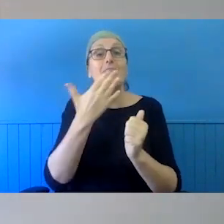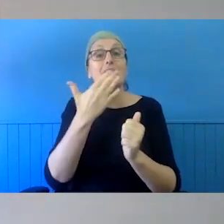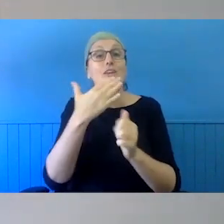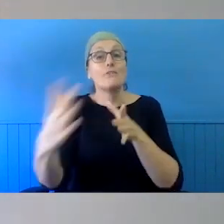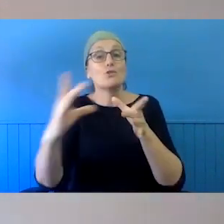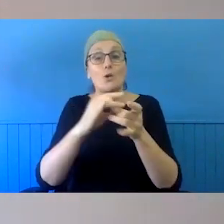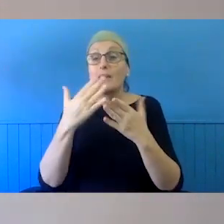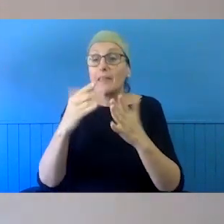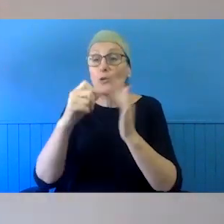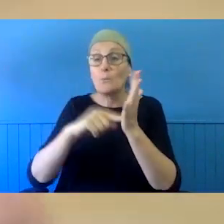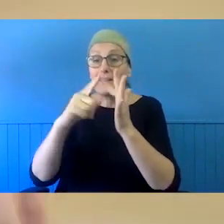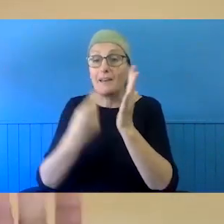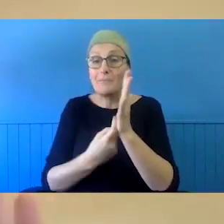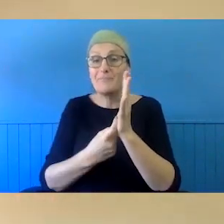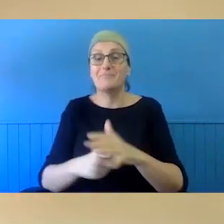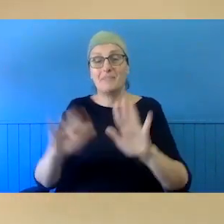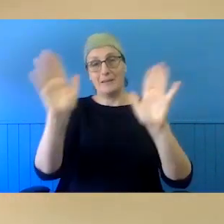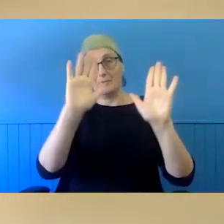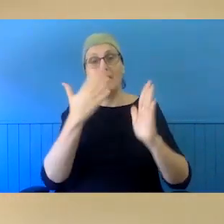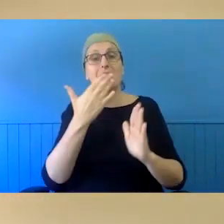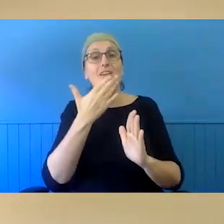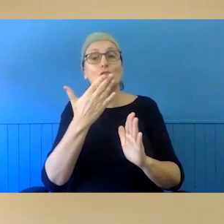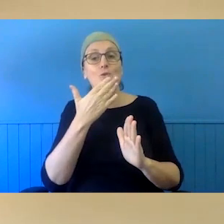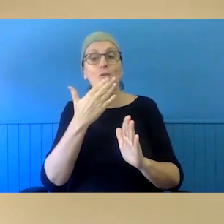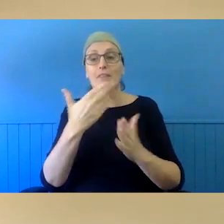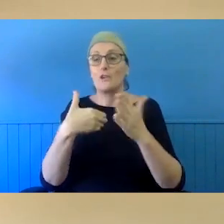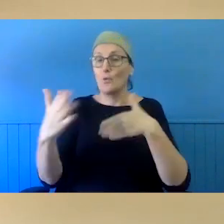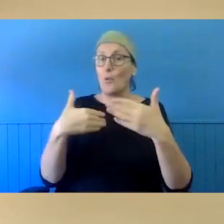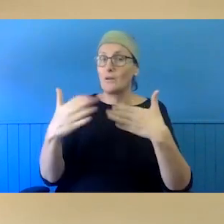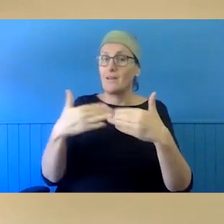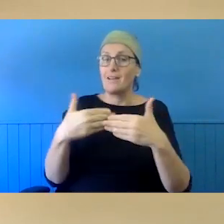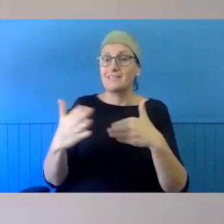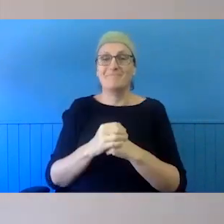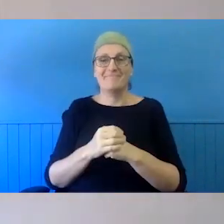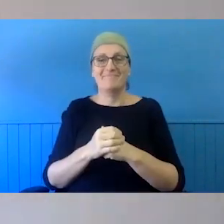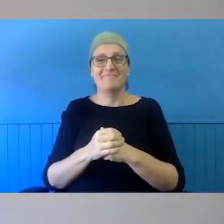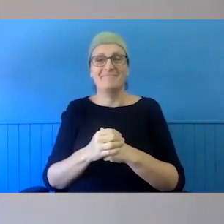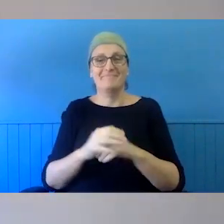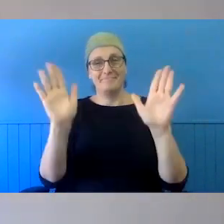Pleasure. Thank you for using Red Bee Media's Live Remote BroadcastingService.